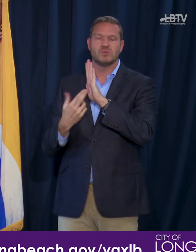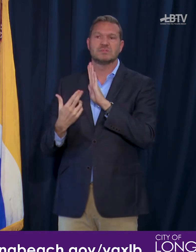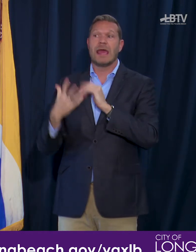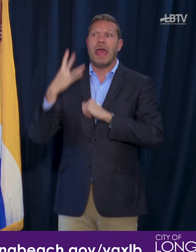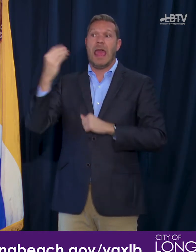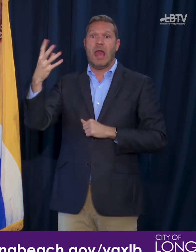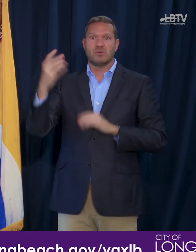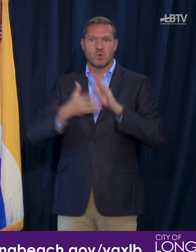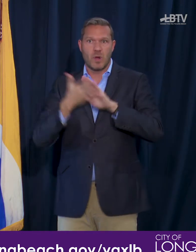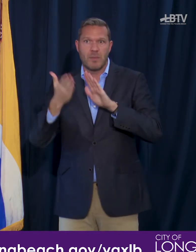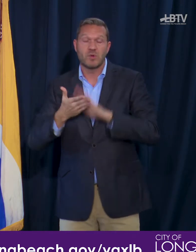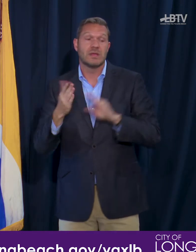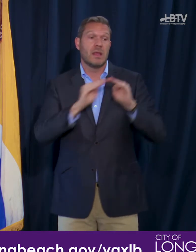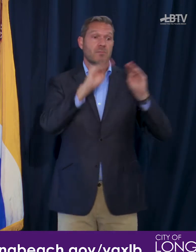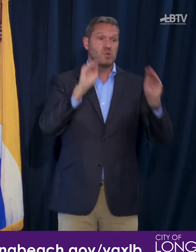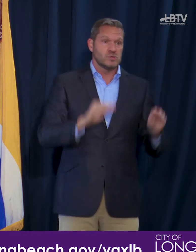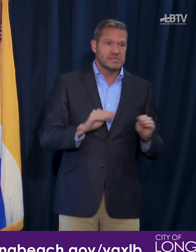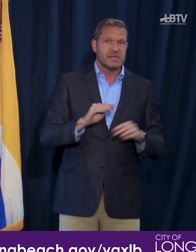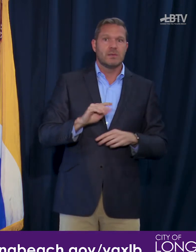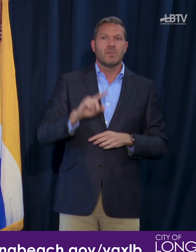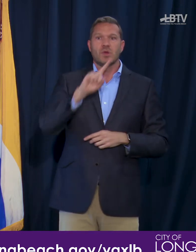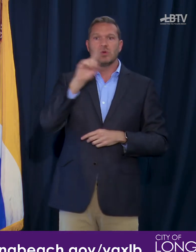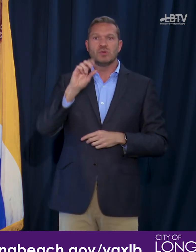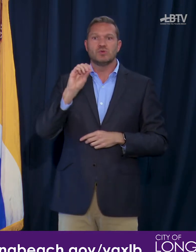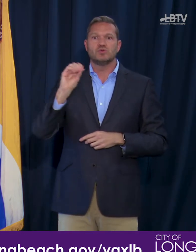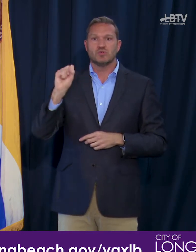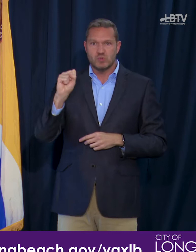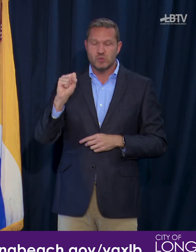at museums, zoos, and aquariums.